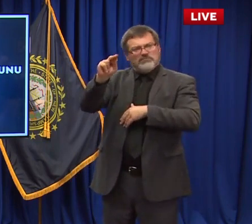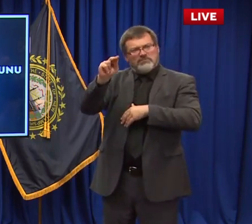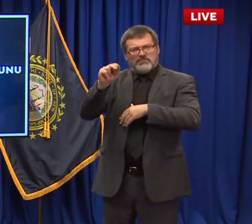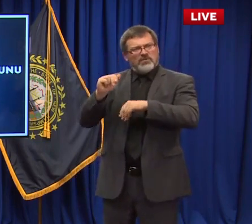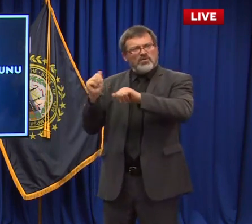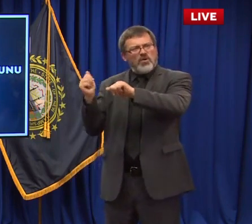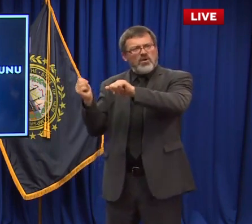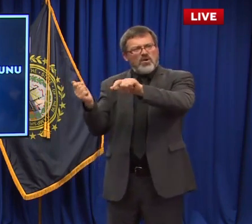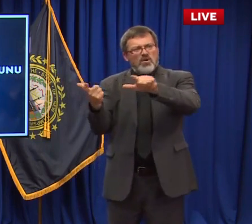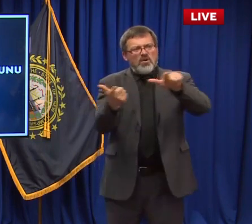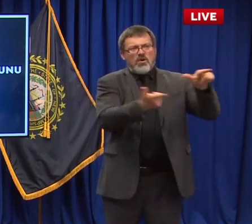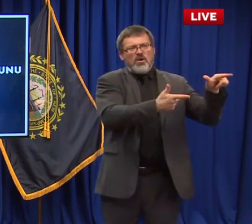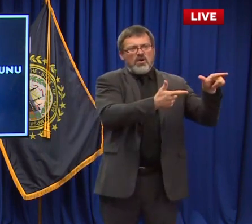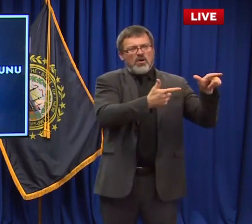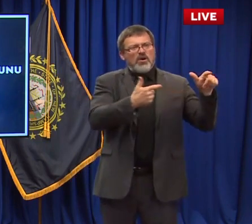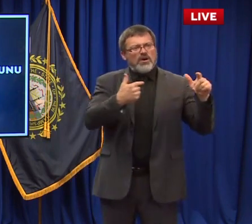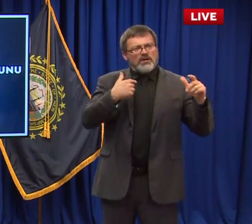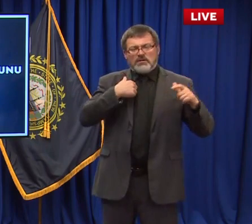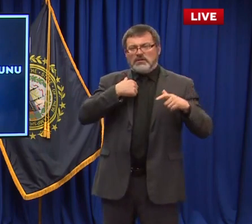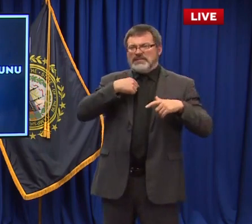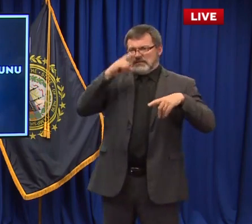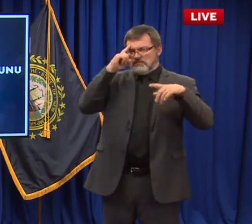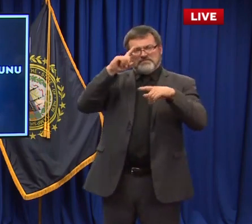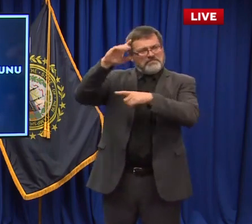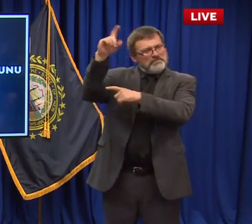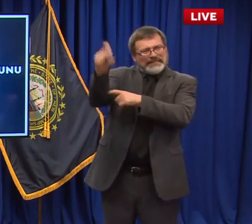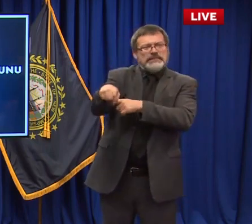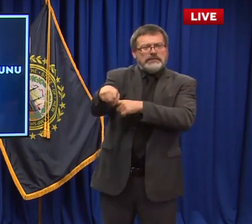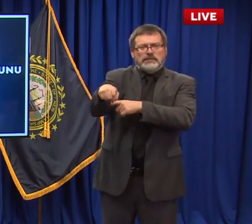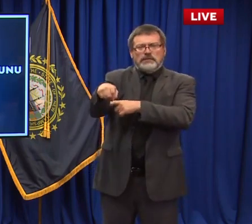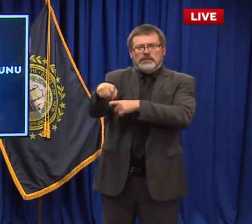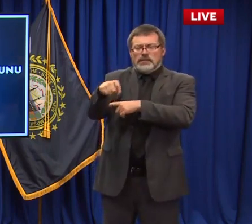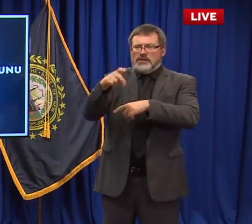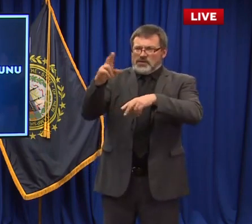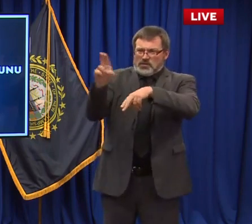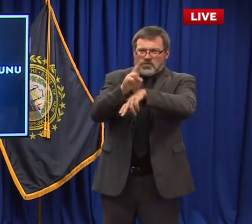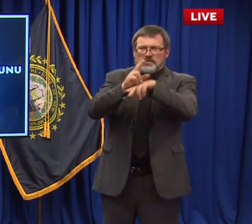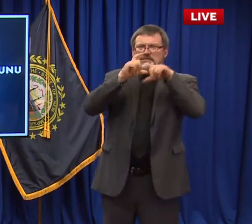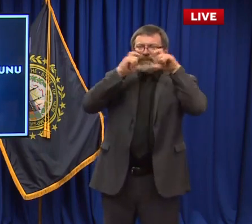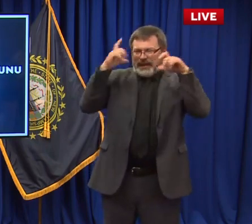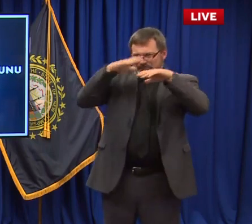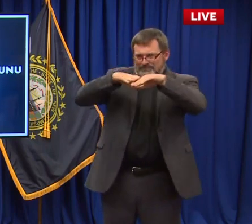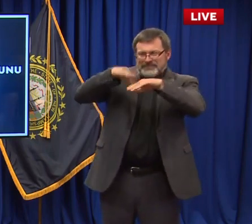WE REALLY -- TO HAVE A MASK ORDER FOR ONE AND OF THE OTHER DOES NOT MAKE SENSE.